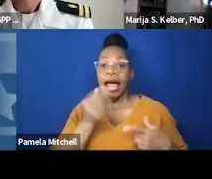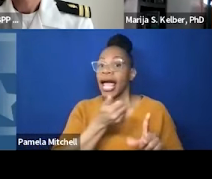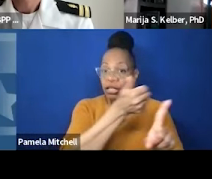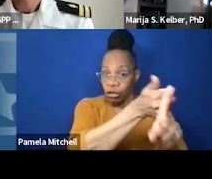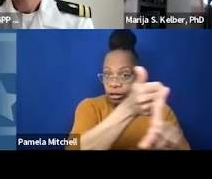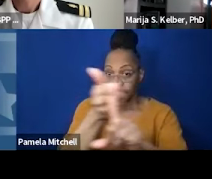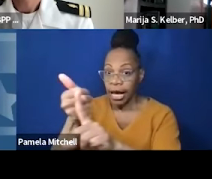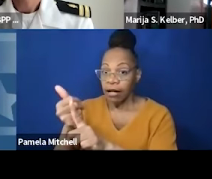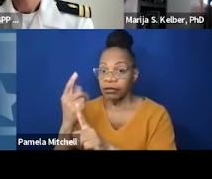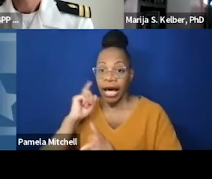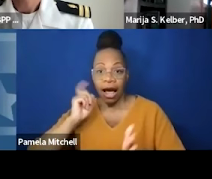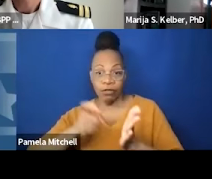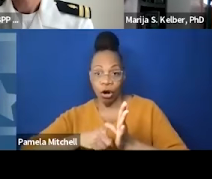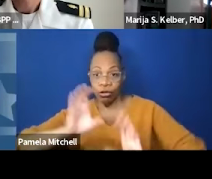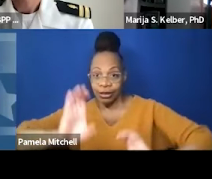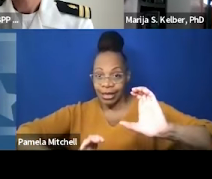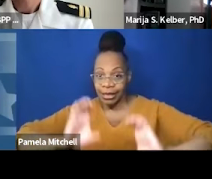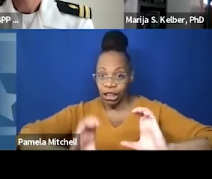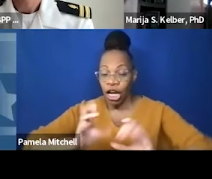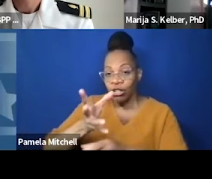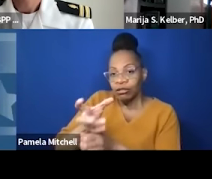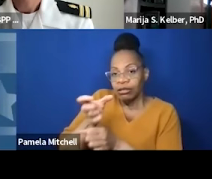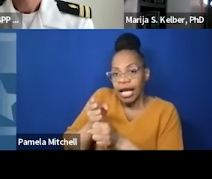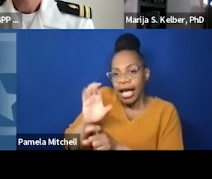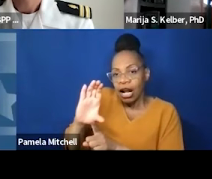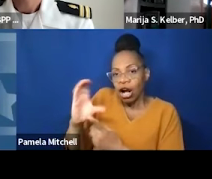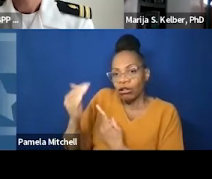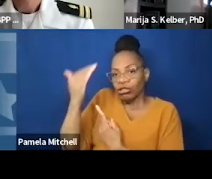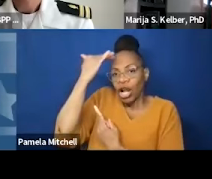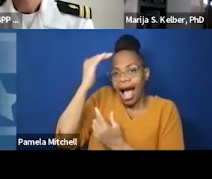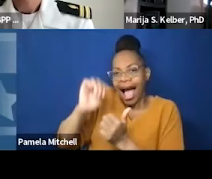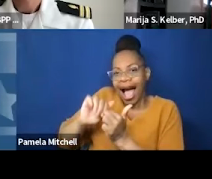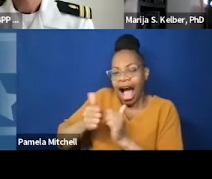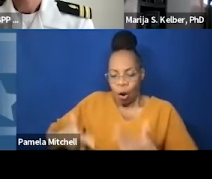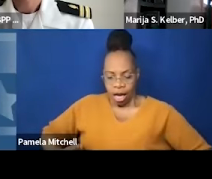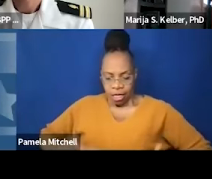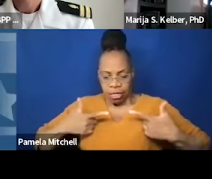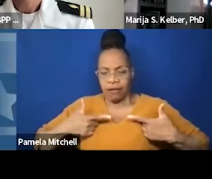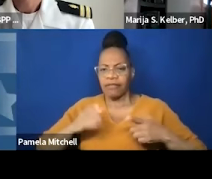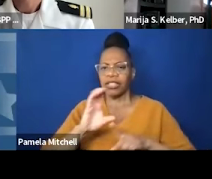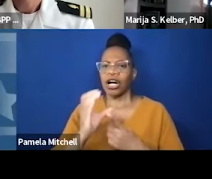I've seen in the chat. You gain cultural knowledge by living within that culture and developing experience within that culture,